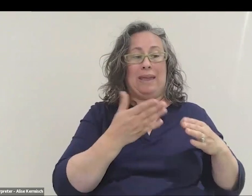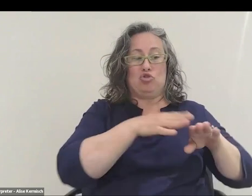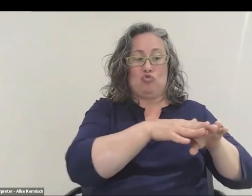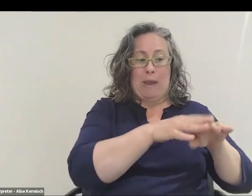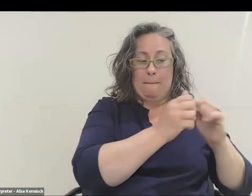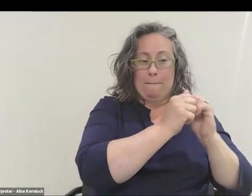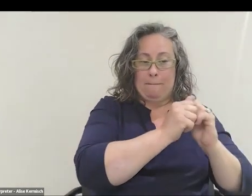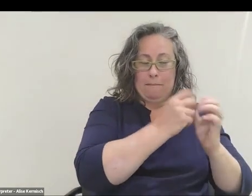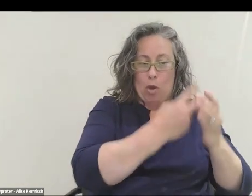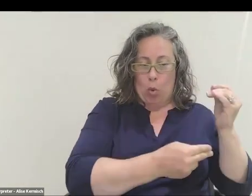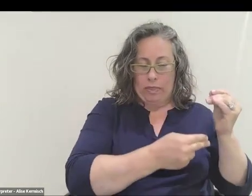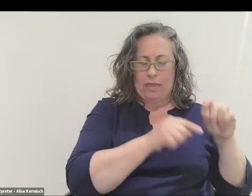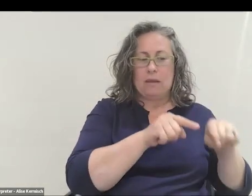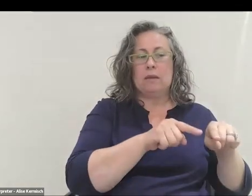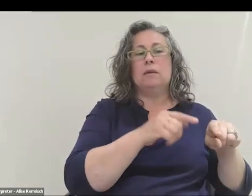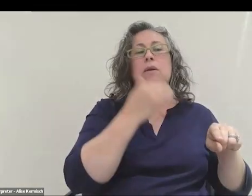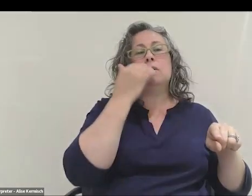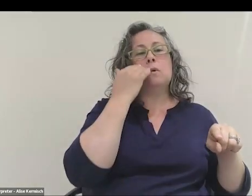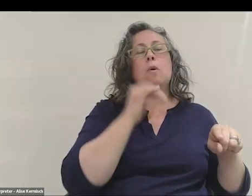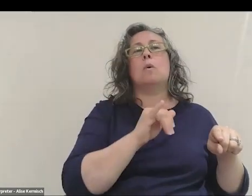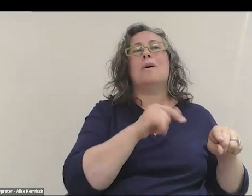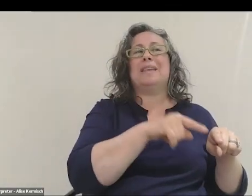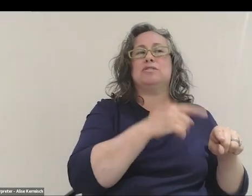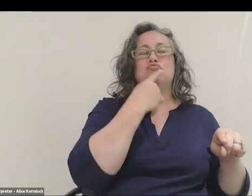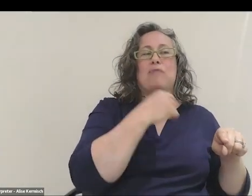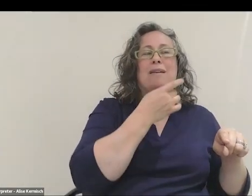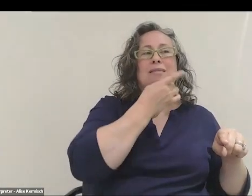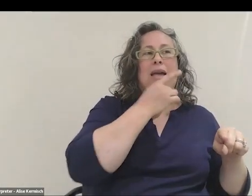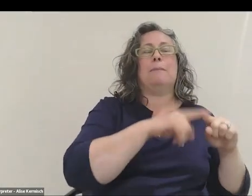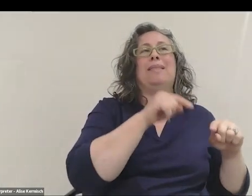to know this is red light, but this is brighter or dimmer.